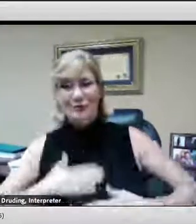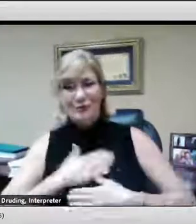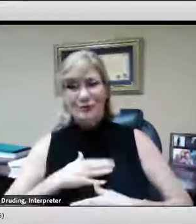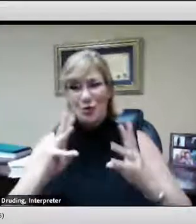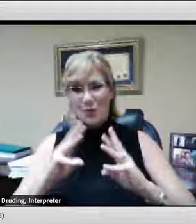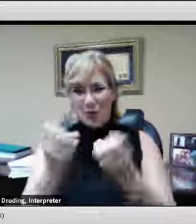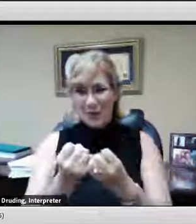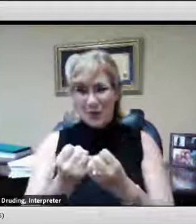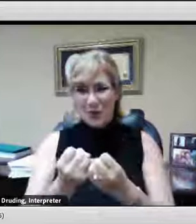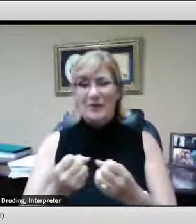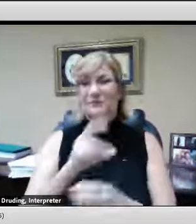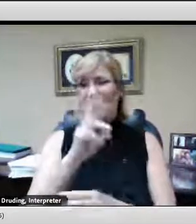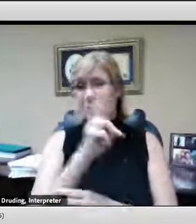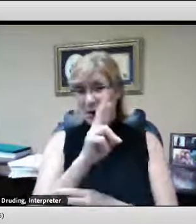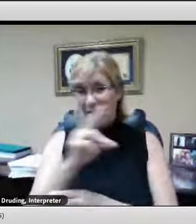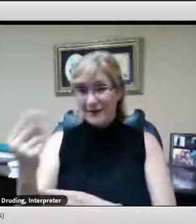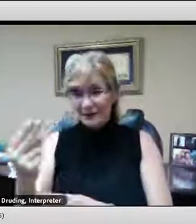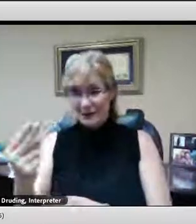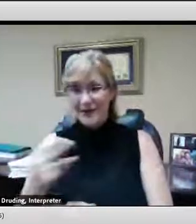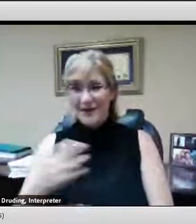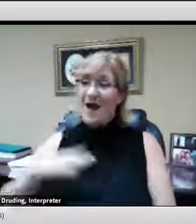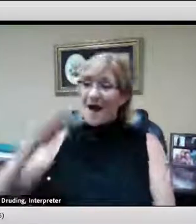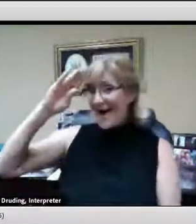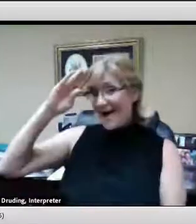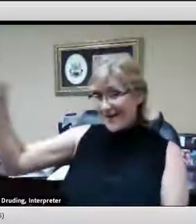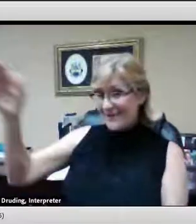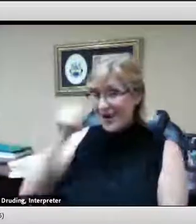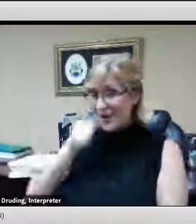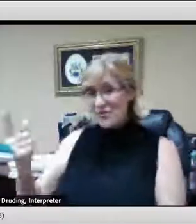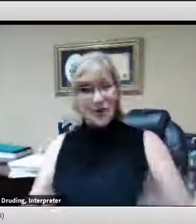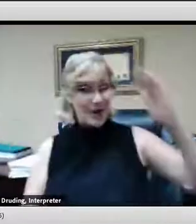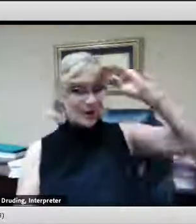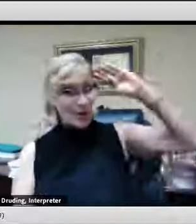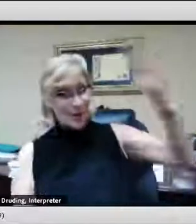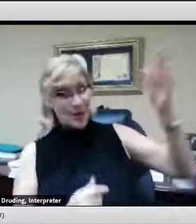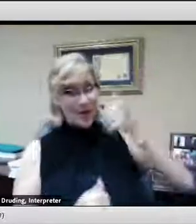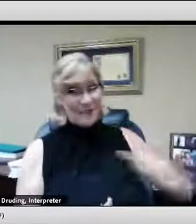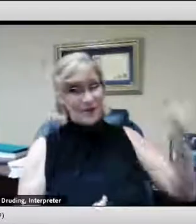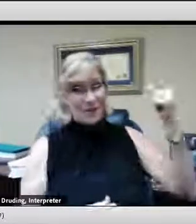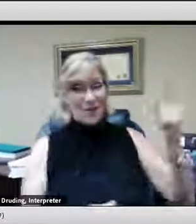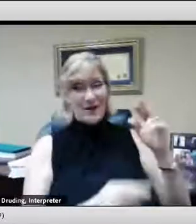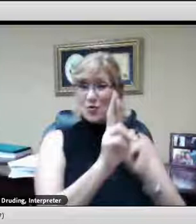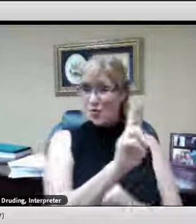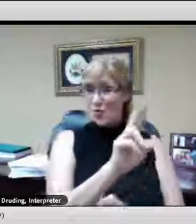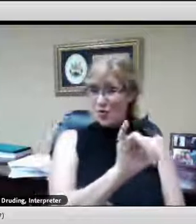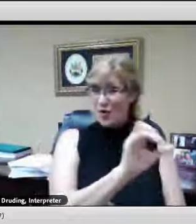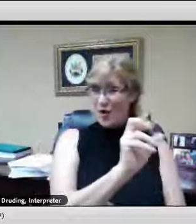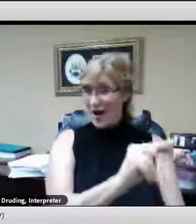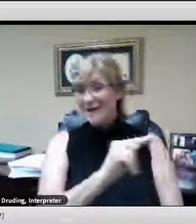Ryan and Hilary? Hilary: Hi there, everybody. Ryan: Hello, everyone. This is Ryan. Hilary: And I'm Hilary.